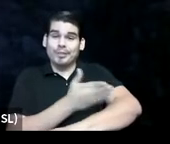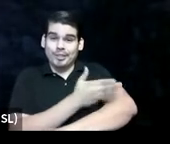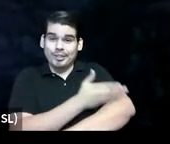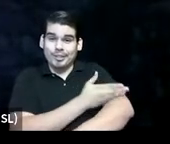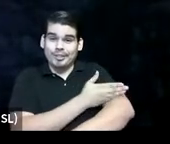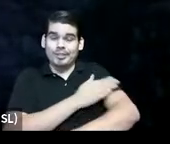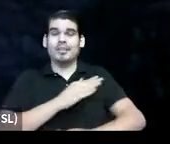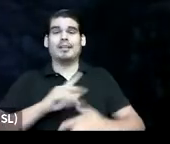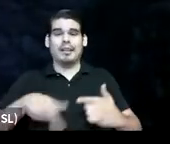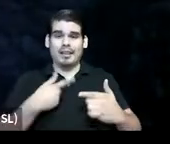Vice President: Awesome.